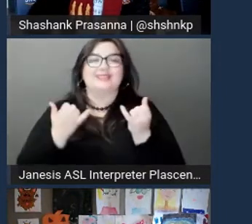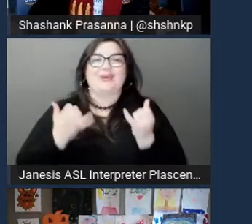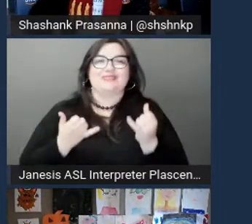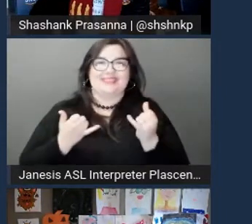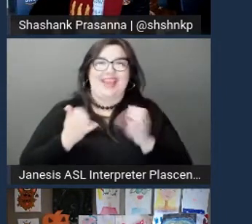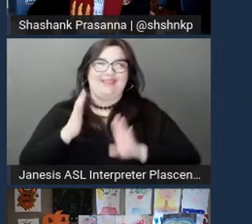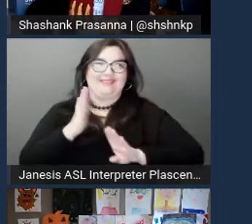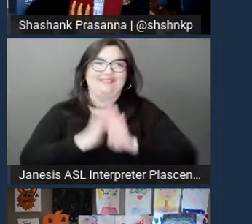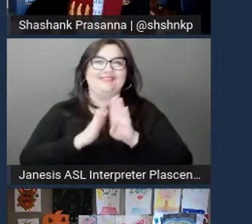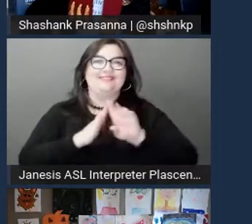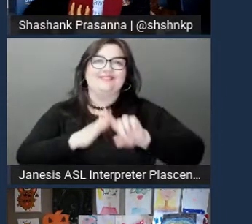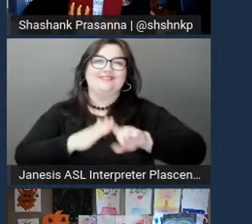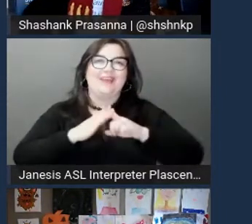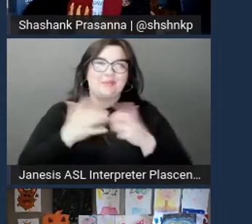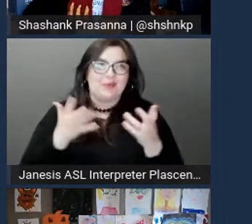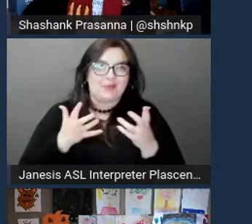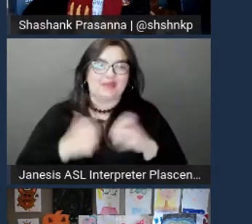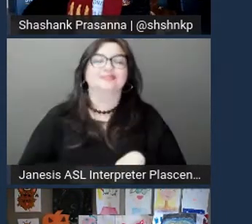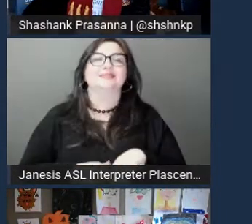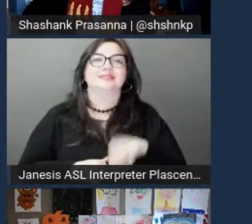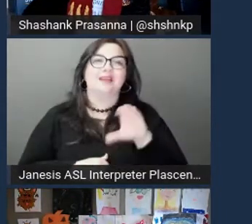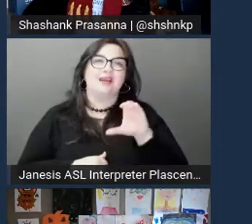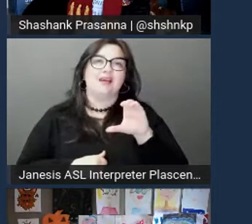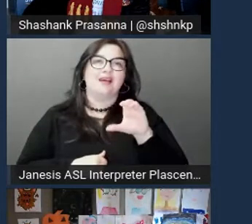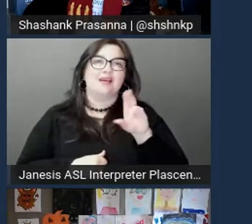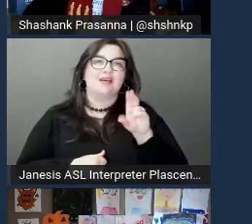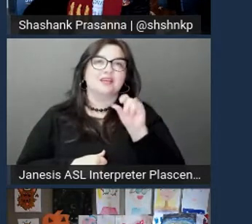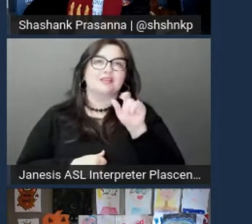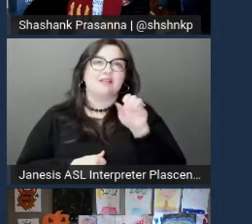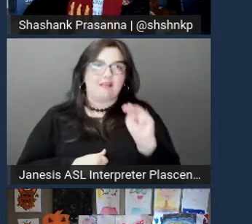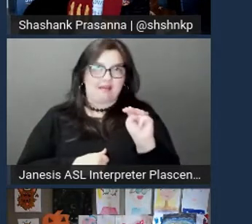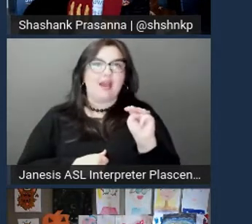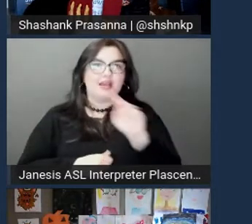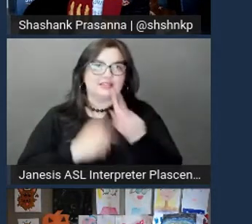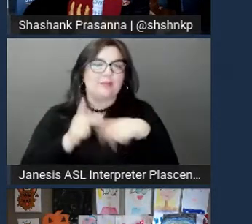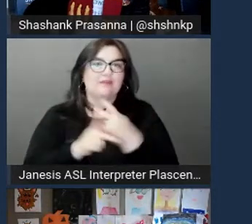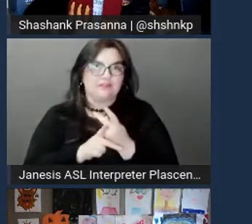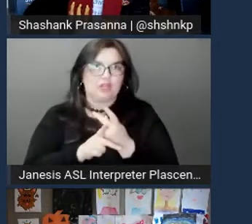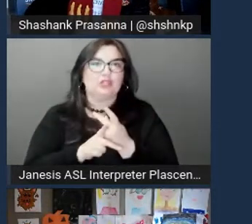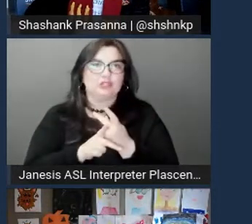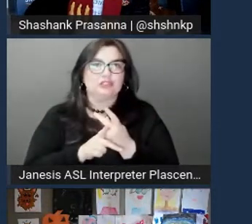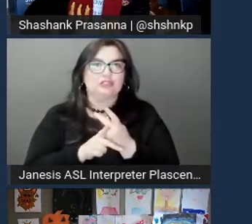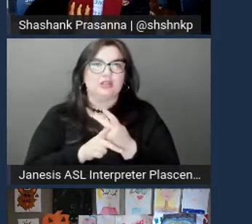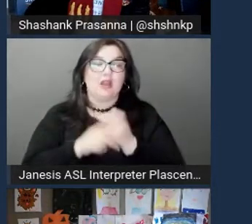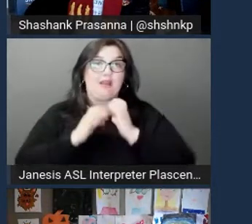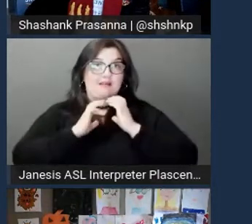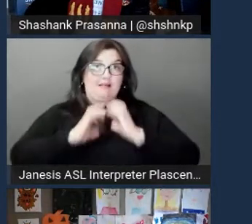And Custom Engine Version is a way for the customers to define their own engine versions